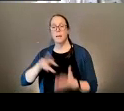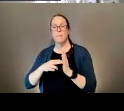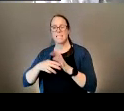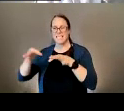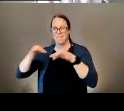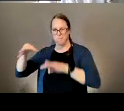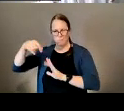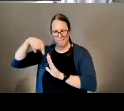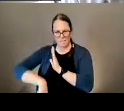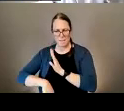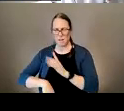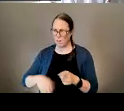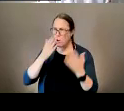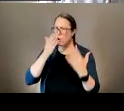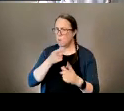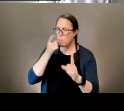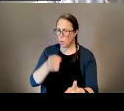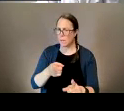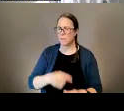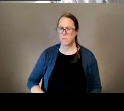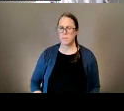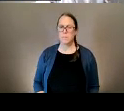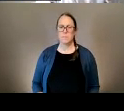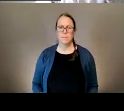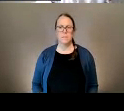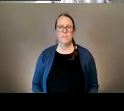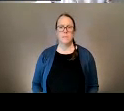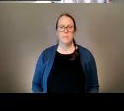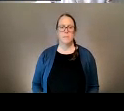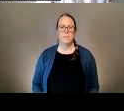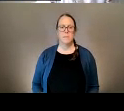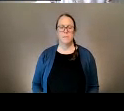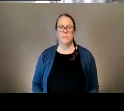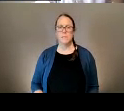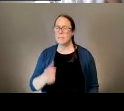So thank you for mentioning that. But yeah, I think it's a little weird to think about.